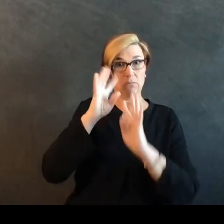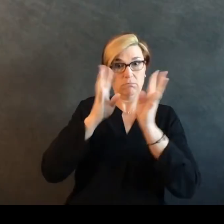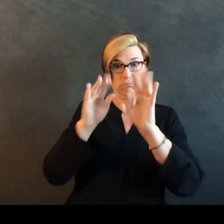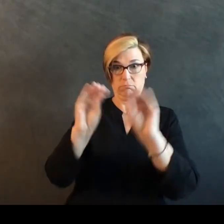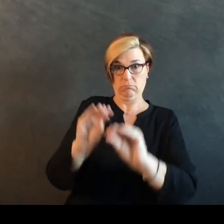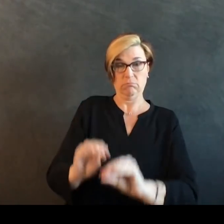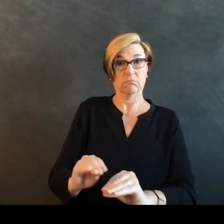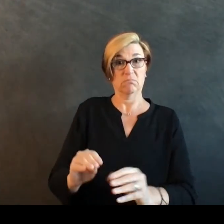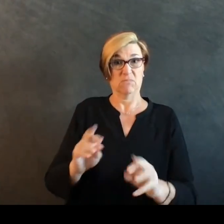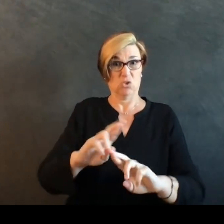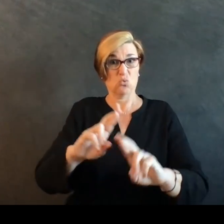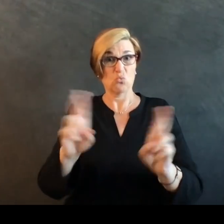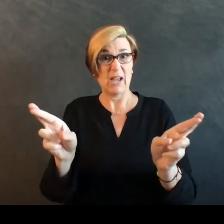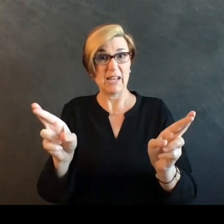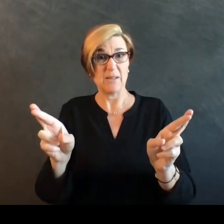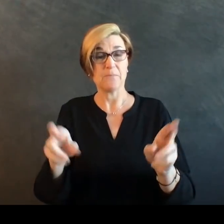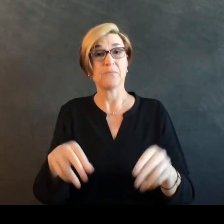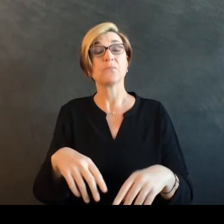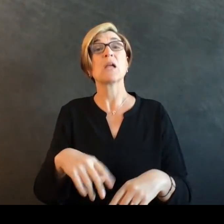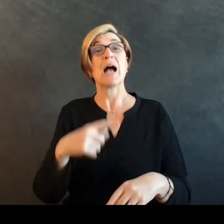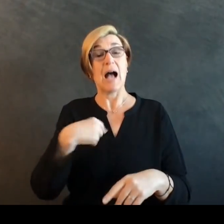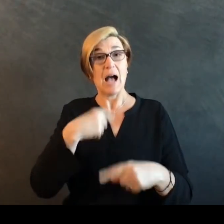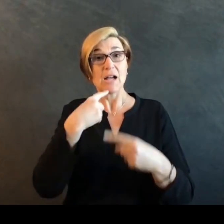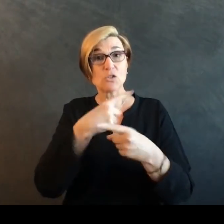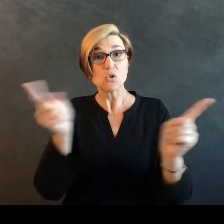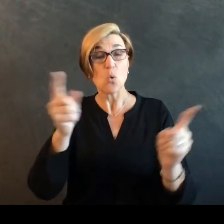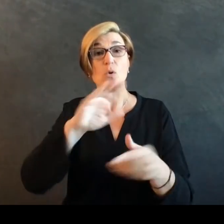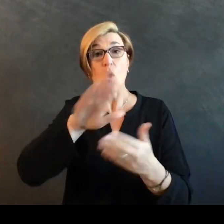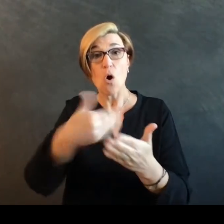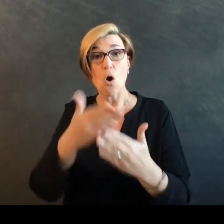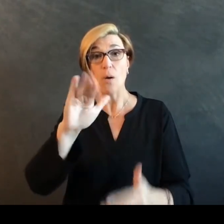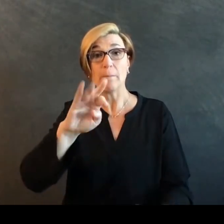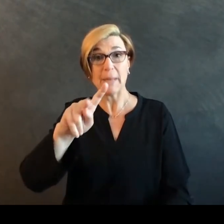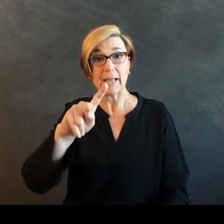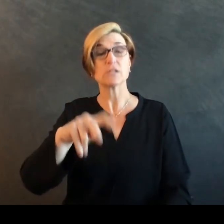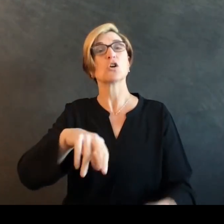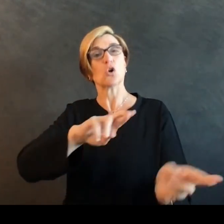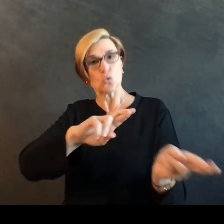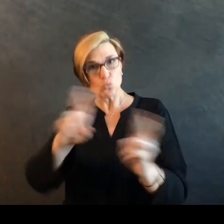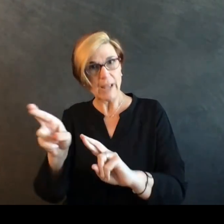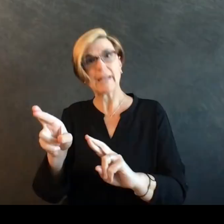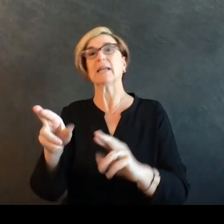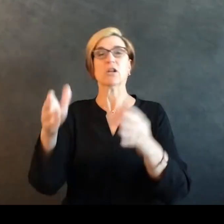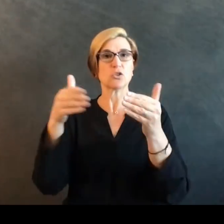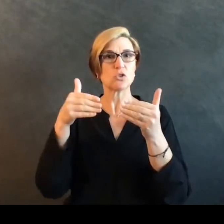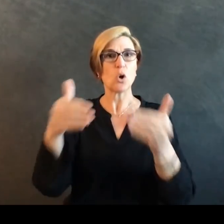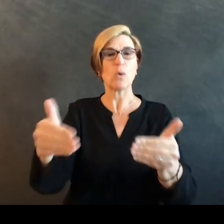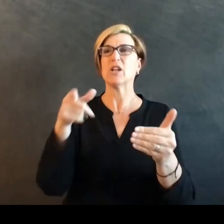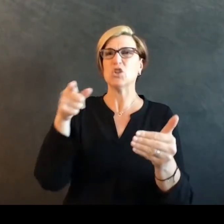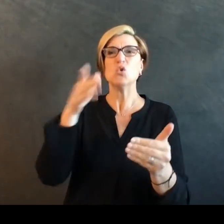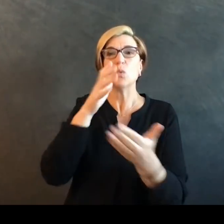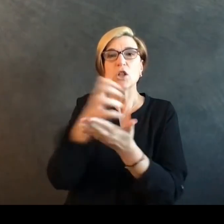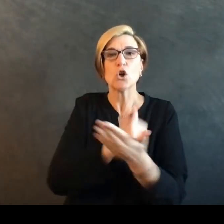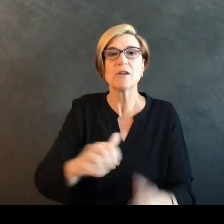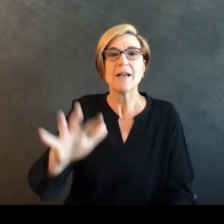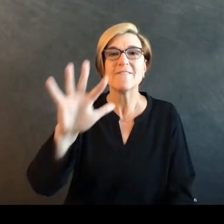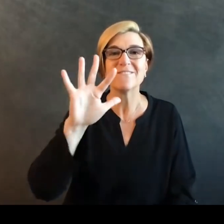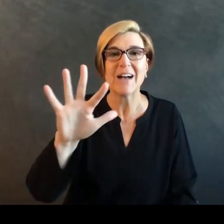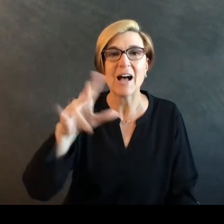should take all their traders put them in the branches they'll never be another opportunity to earn five points on a 90 day government fully